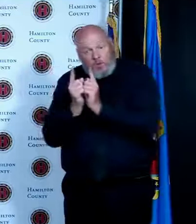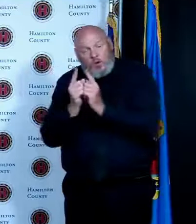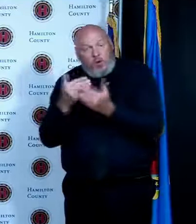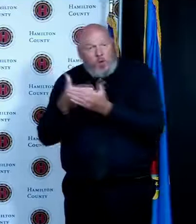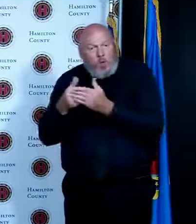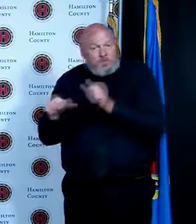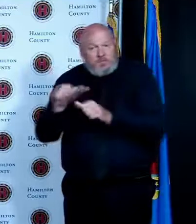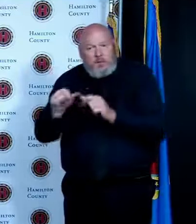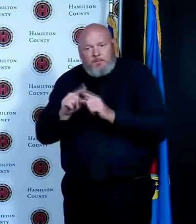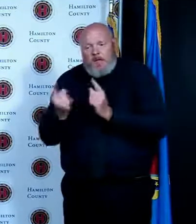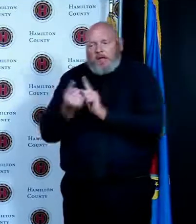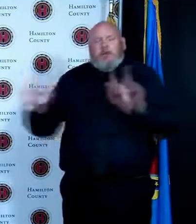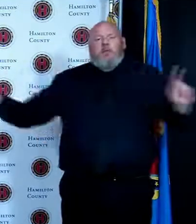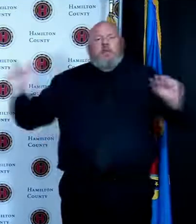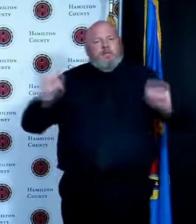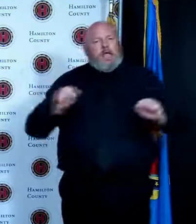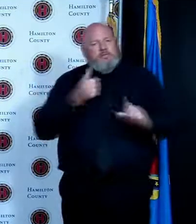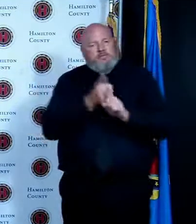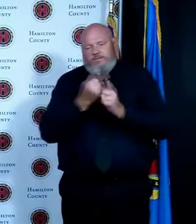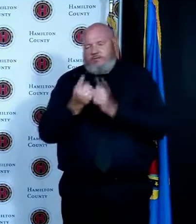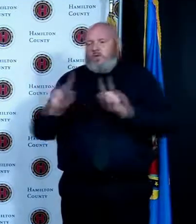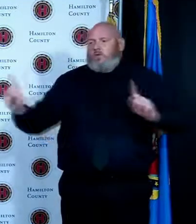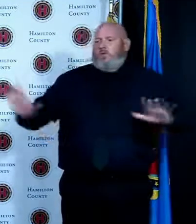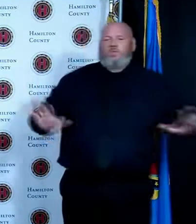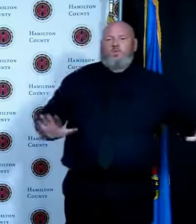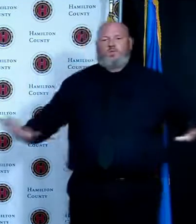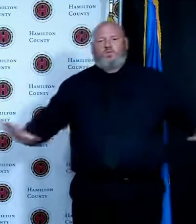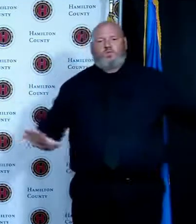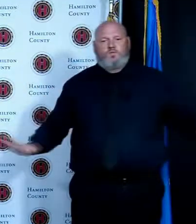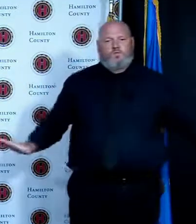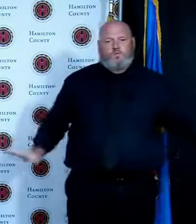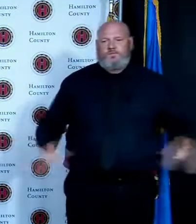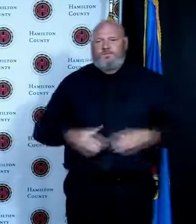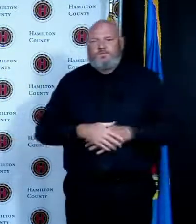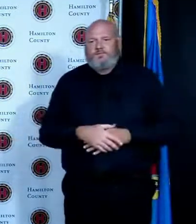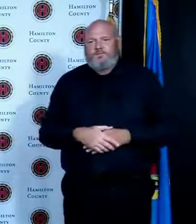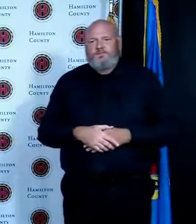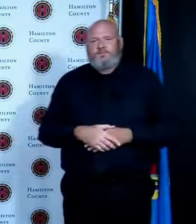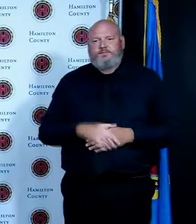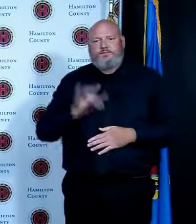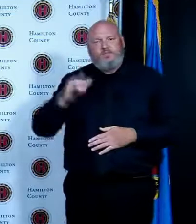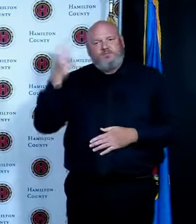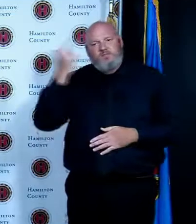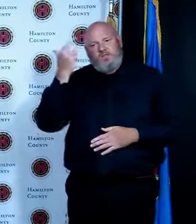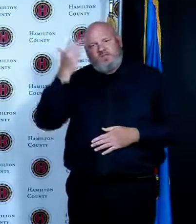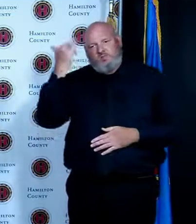so i think uh that is the reason we're seeing uh what we're seeing in this community so a credit to everyone